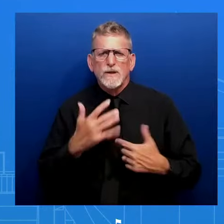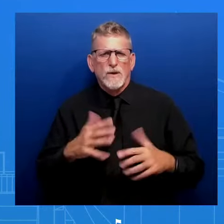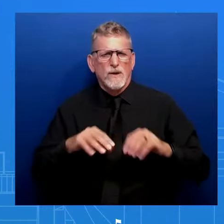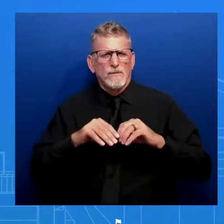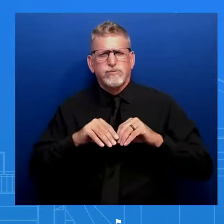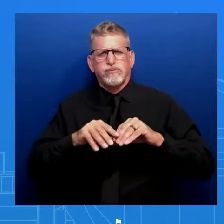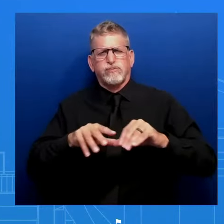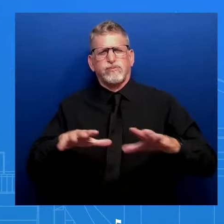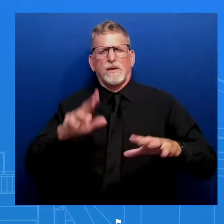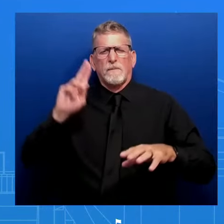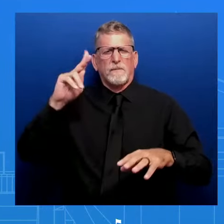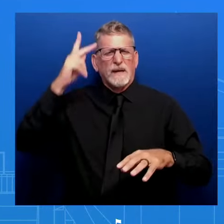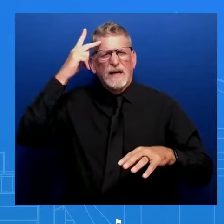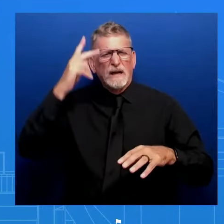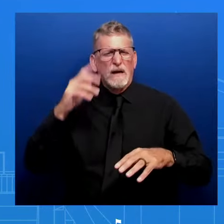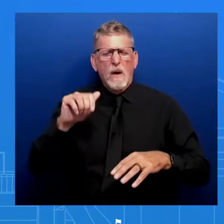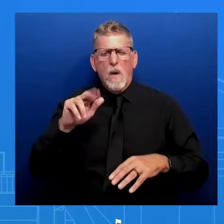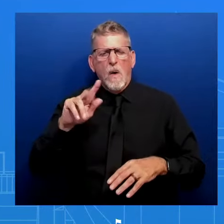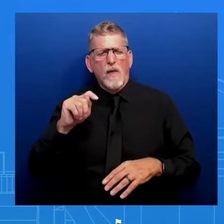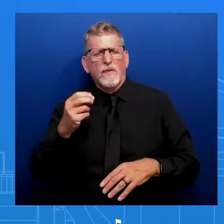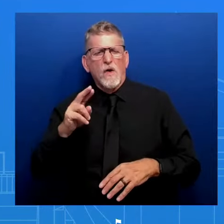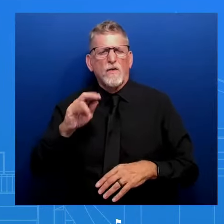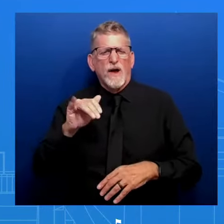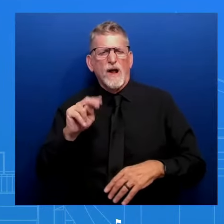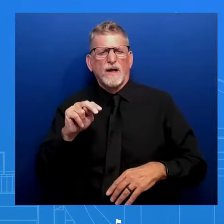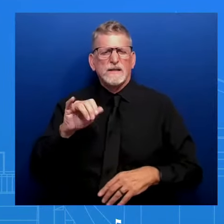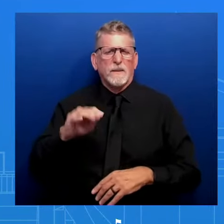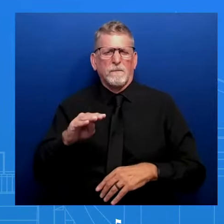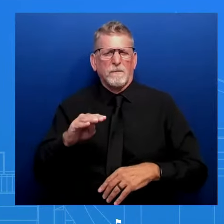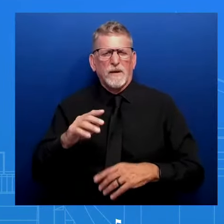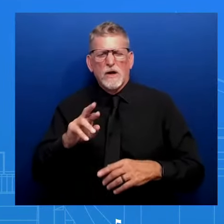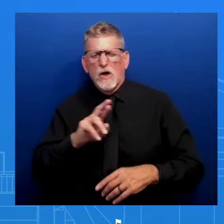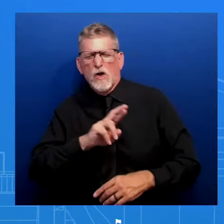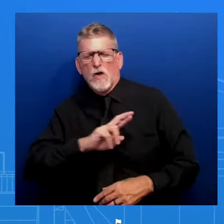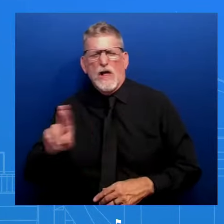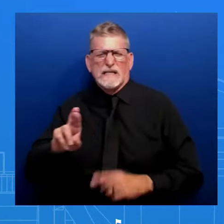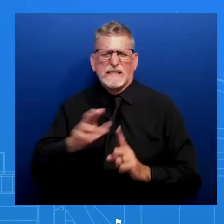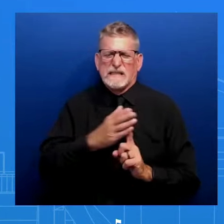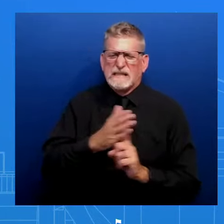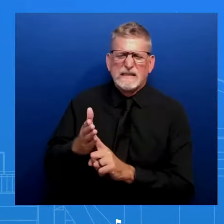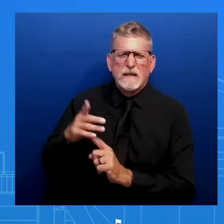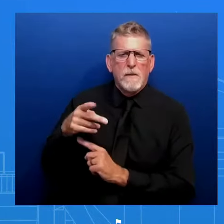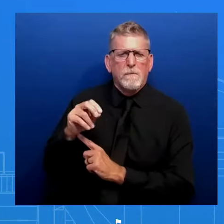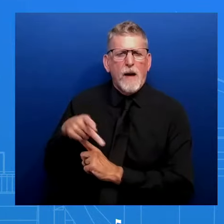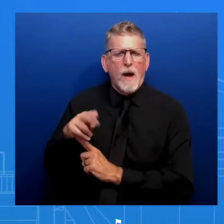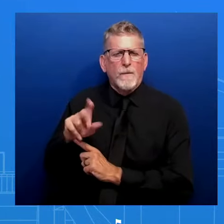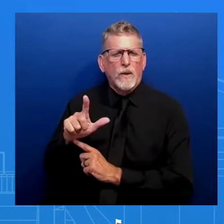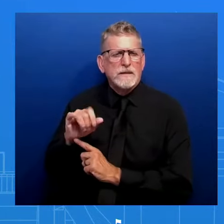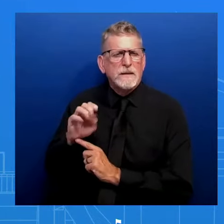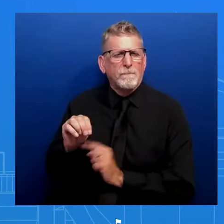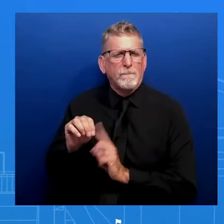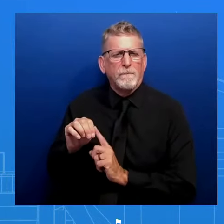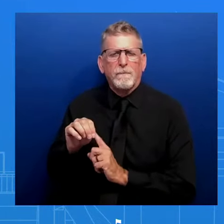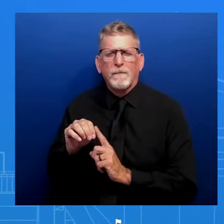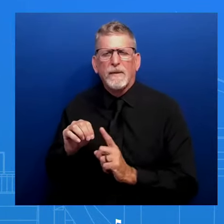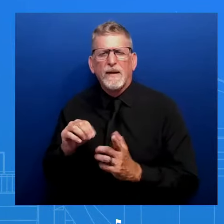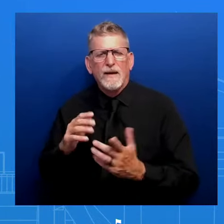Has his view of the Prime Minister changed at all because she is such a strong supporter of Ukraine? Mr. Kirby: He has a good relationship with Prime Minister Meloni,